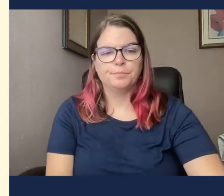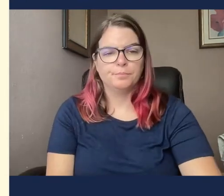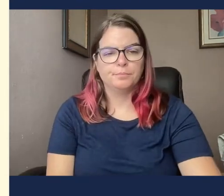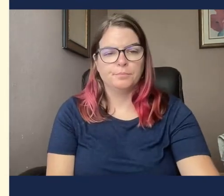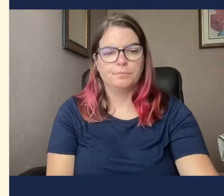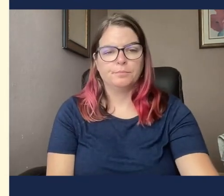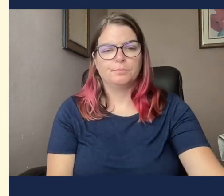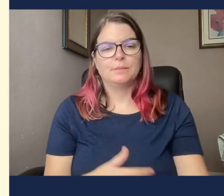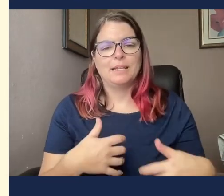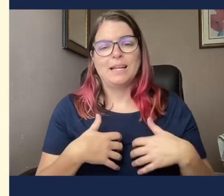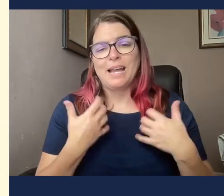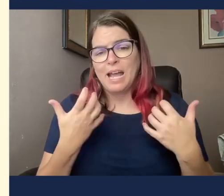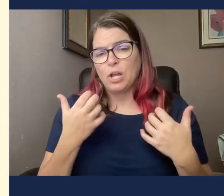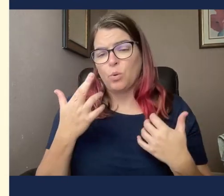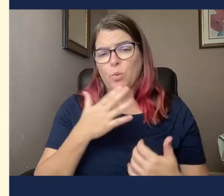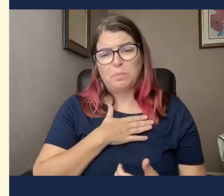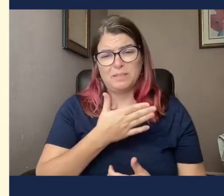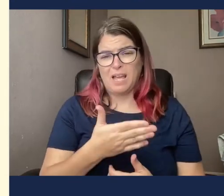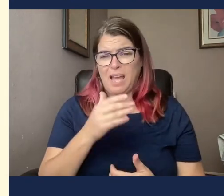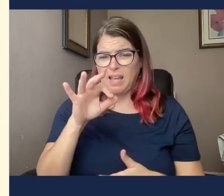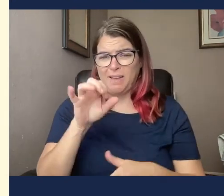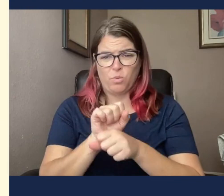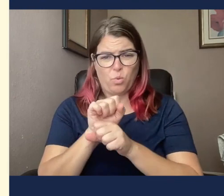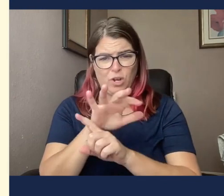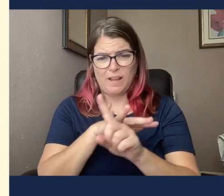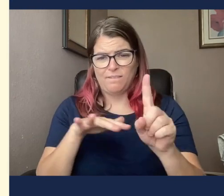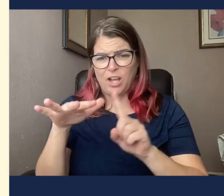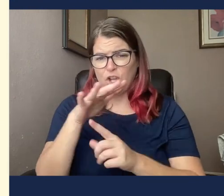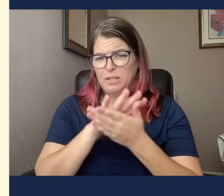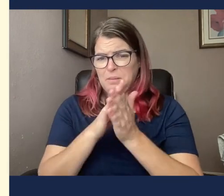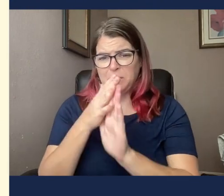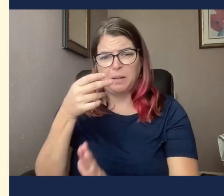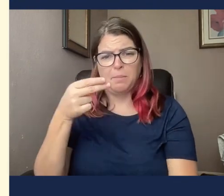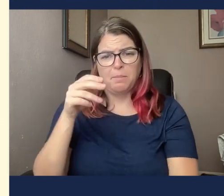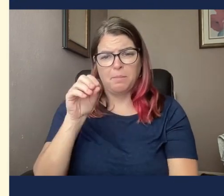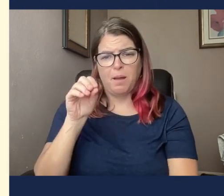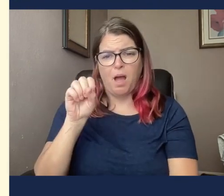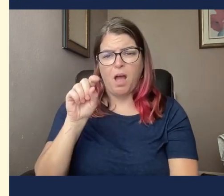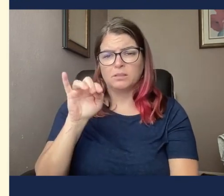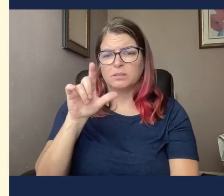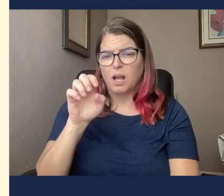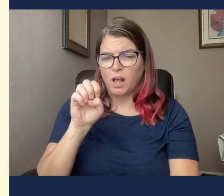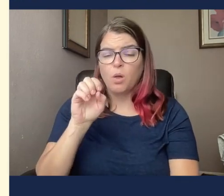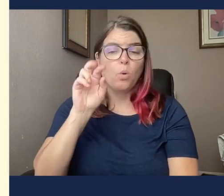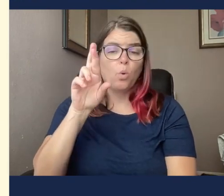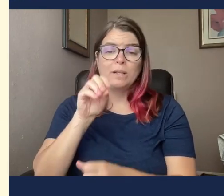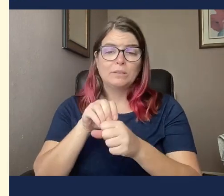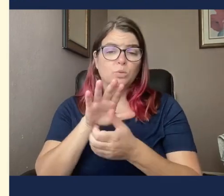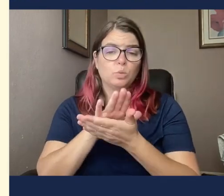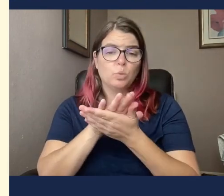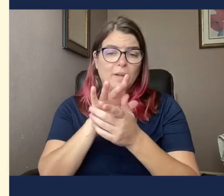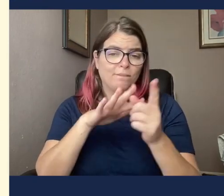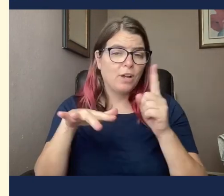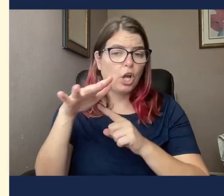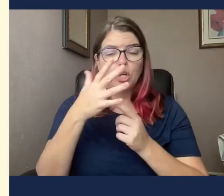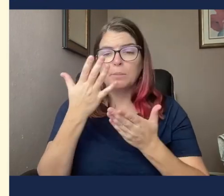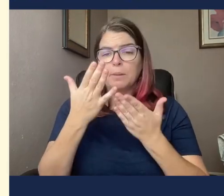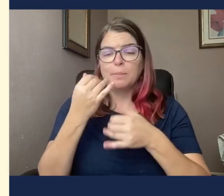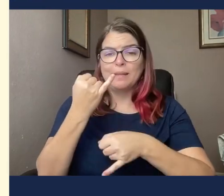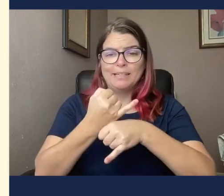accommodations. Hopefully -- I I won't have any time to go over those. But I can certainly share them with the